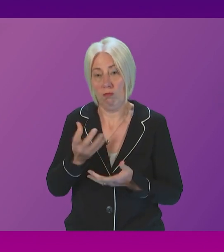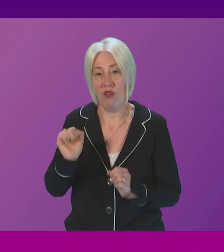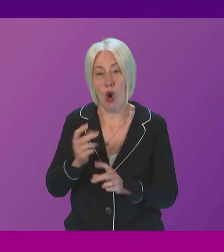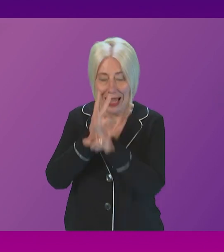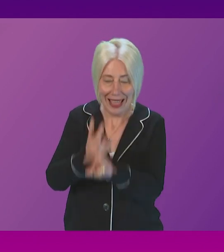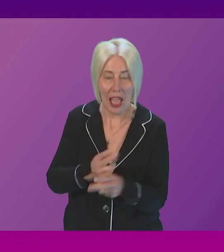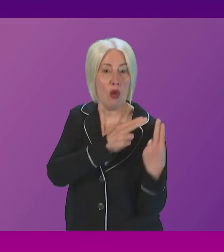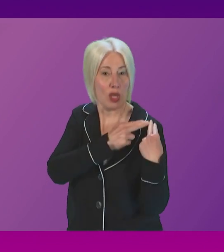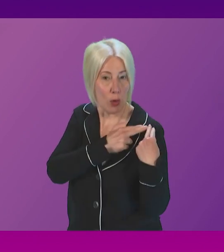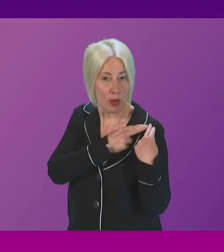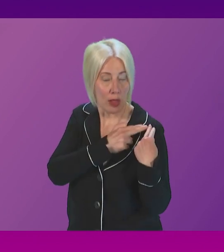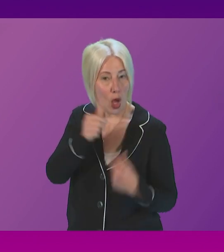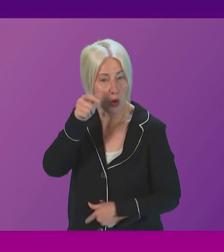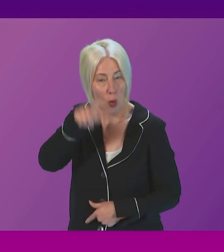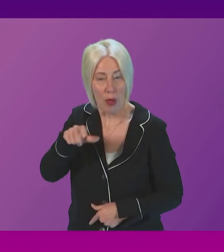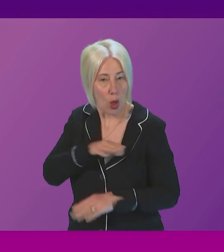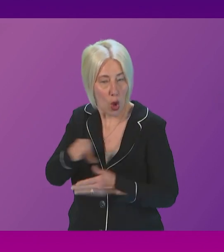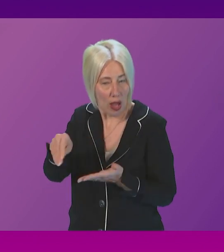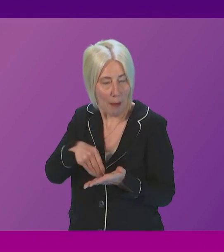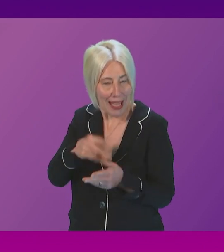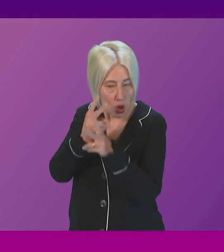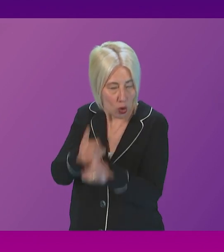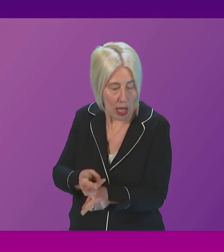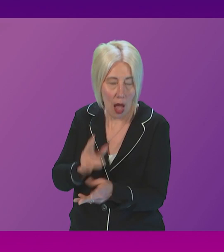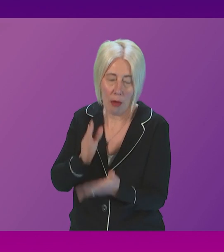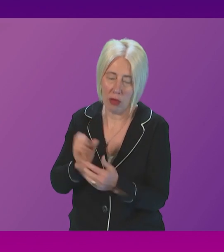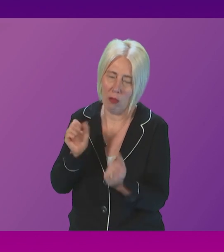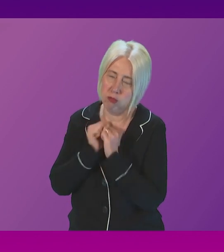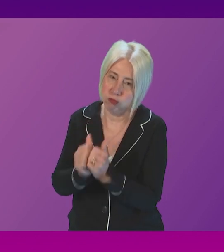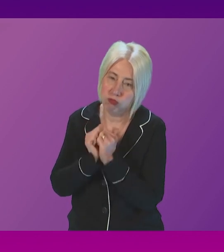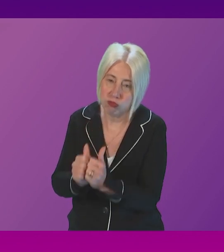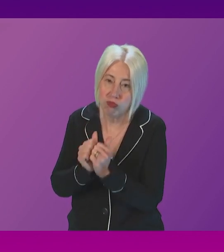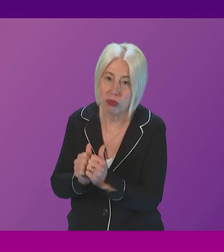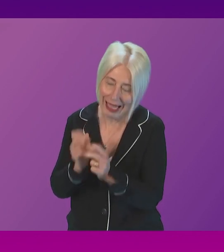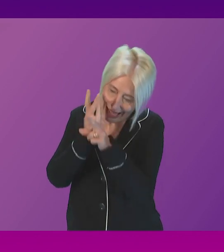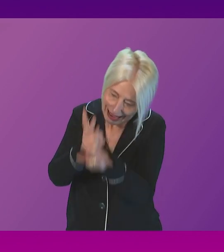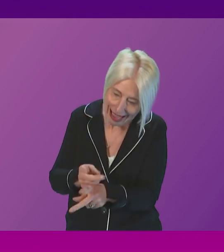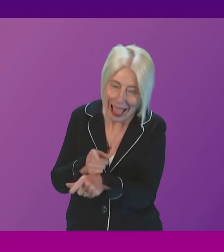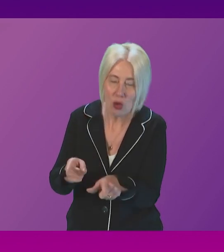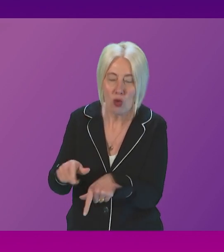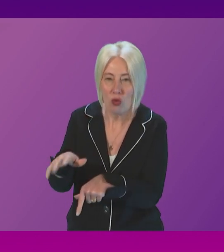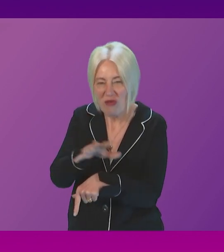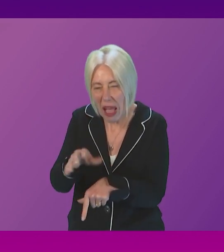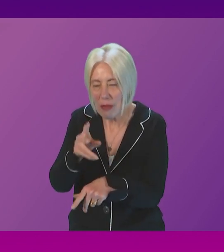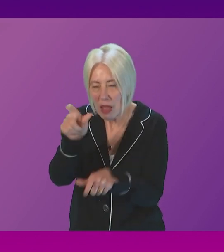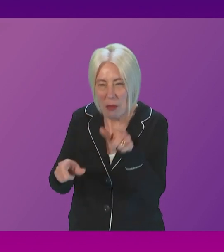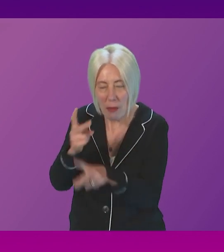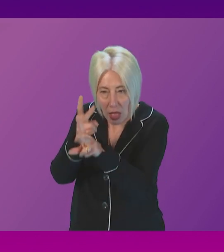We know that unpaid carers provide invaluable care for their loved ones, family and friends,